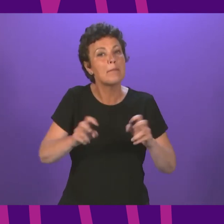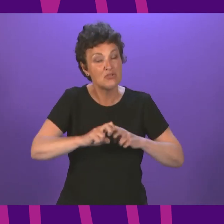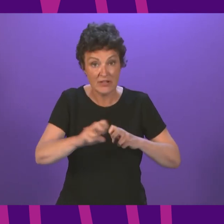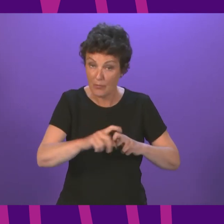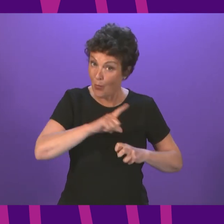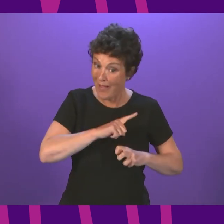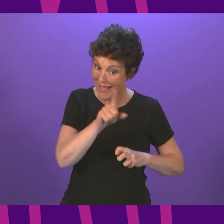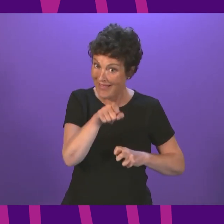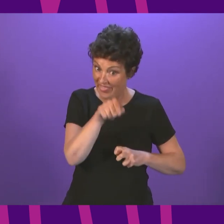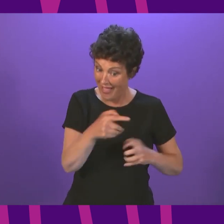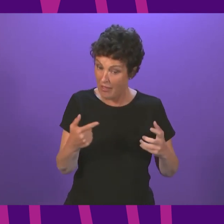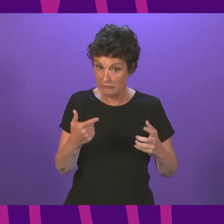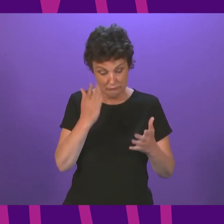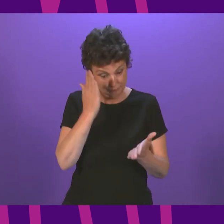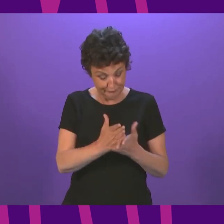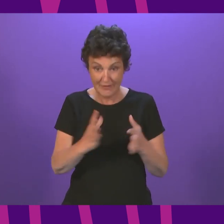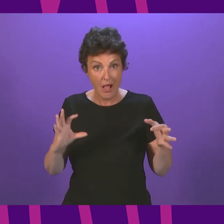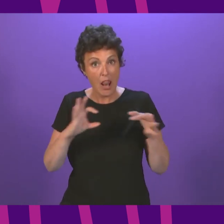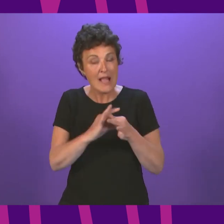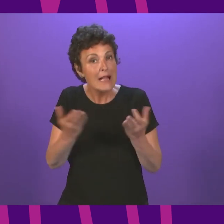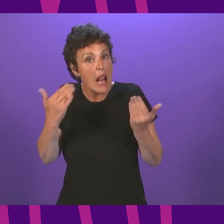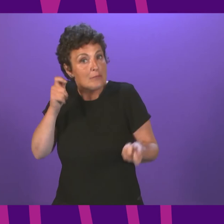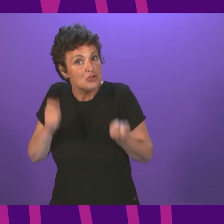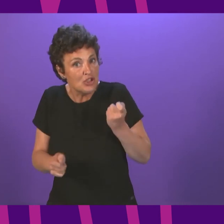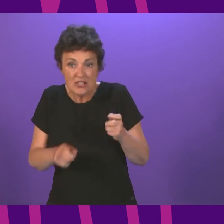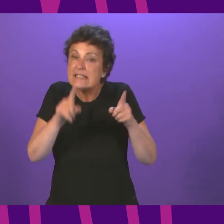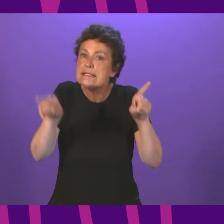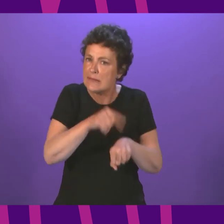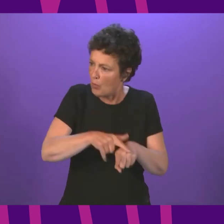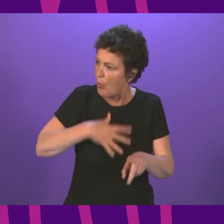too, but the evidence on their impact on transmissibility is not yet clear. The most effective way to